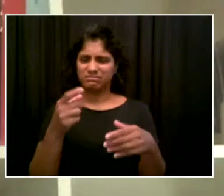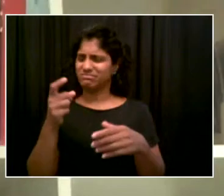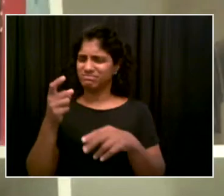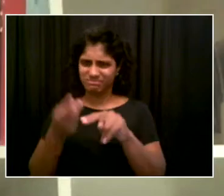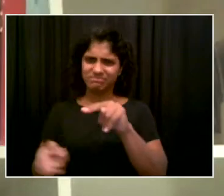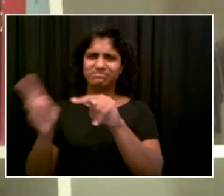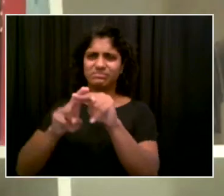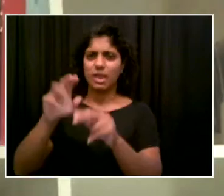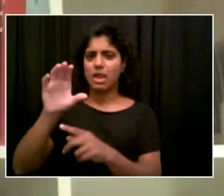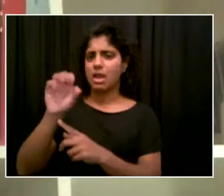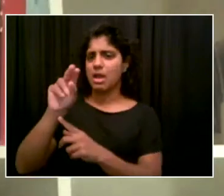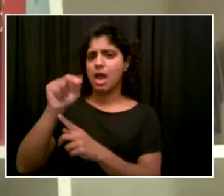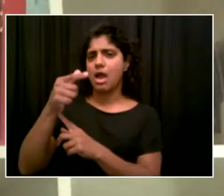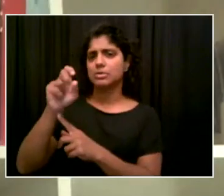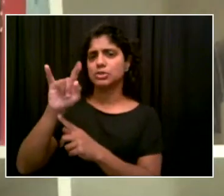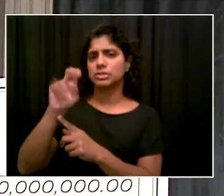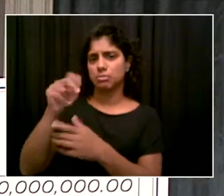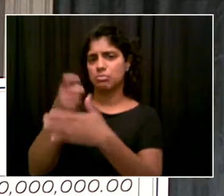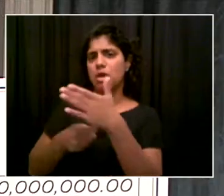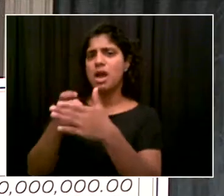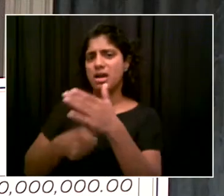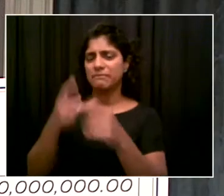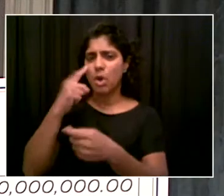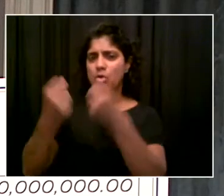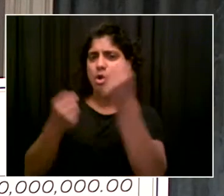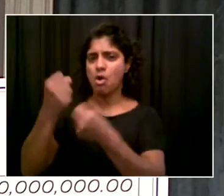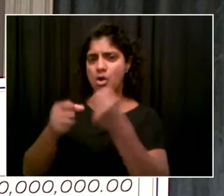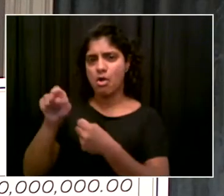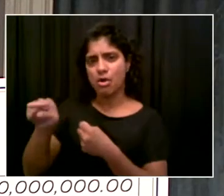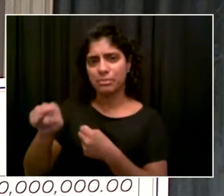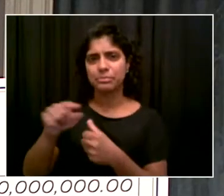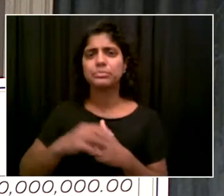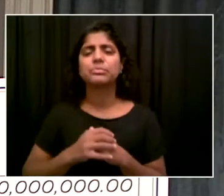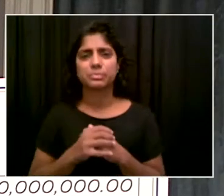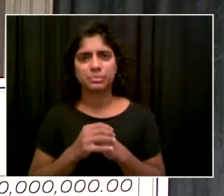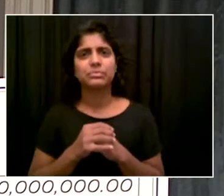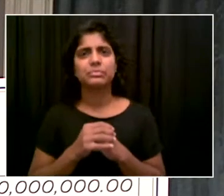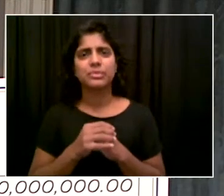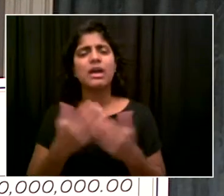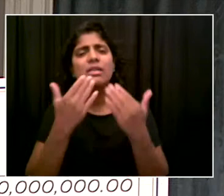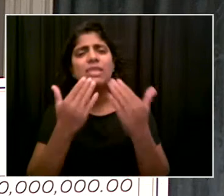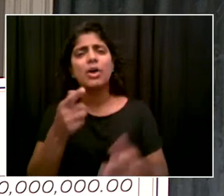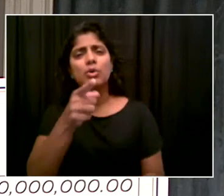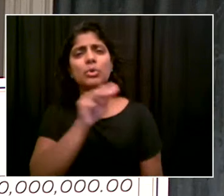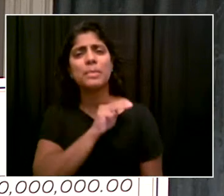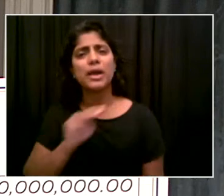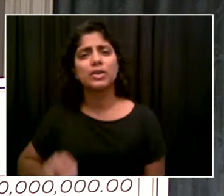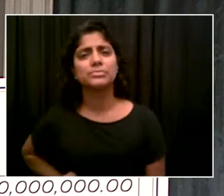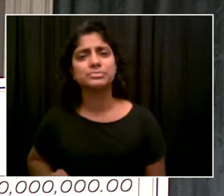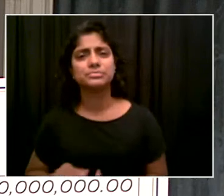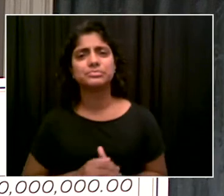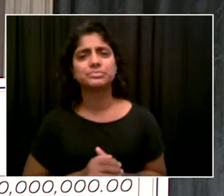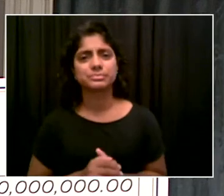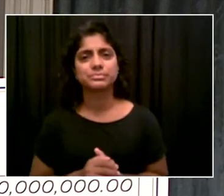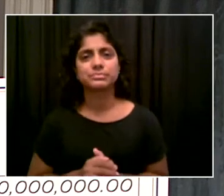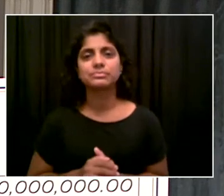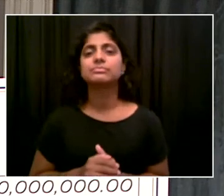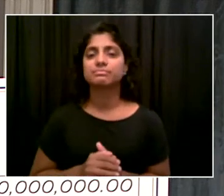PASS CONGESTION PRICING. WE PASSED IT, WE NEED TO